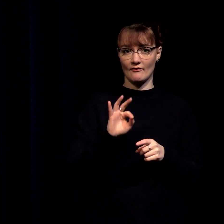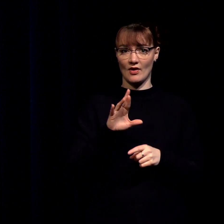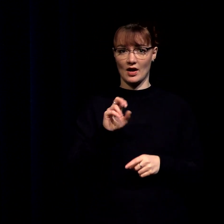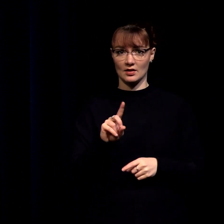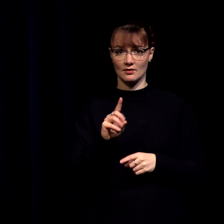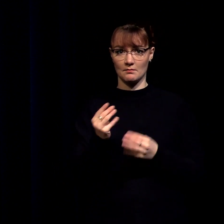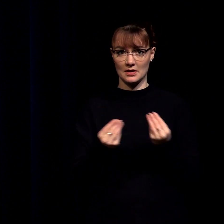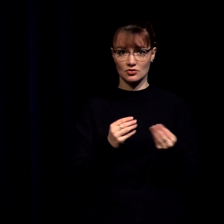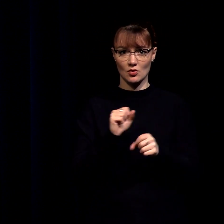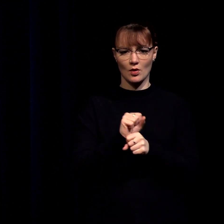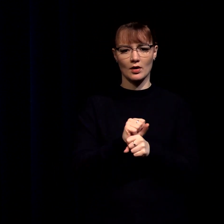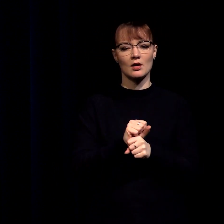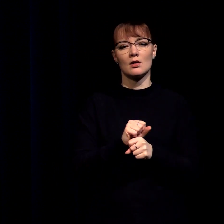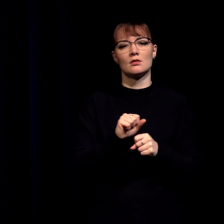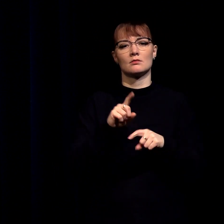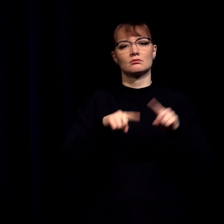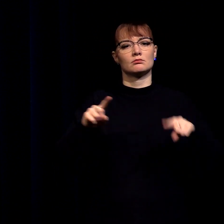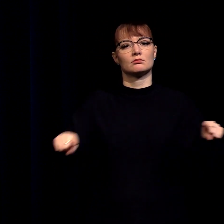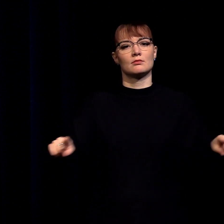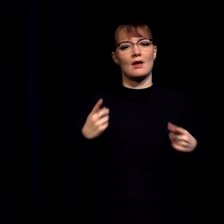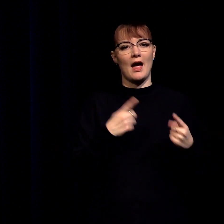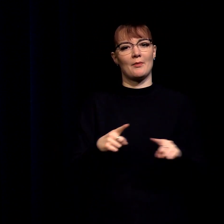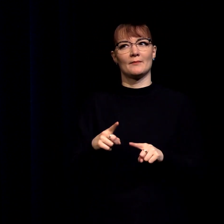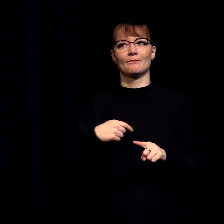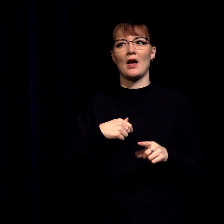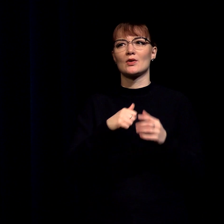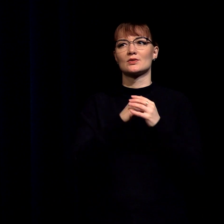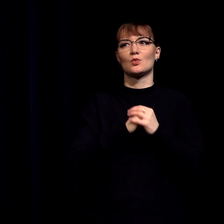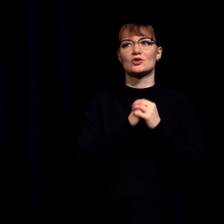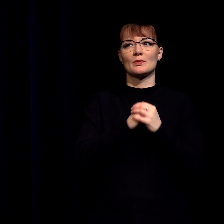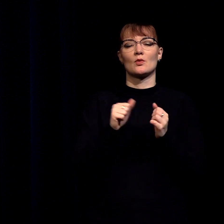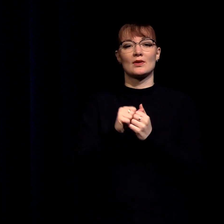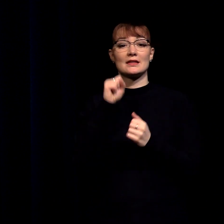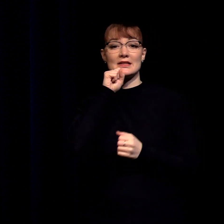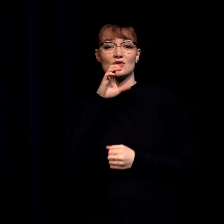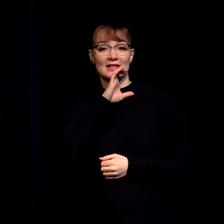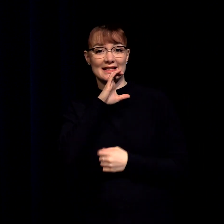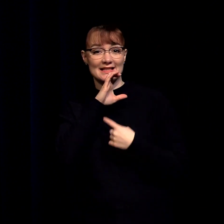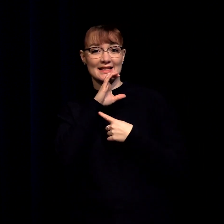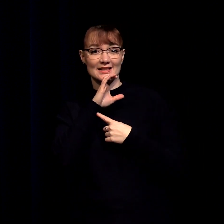week, I was in a worship service with some of our older individuals, our Senior saints and we were just having a him